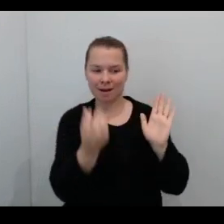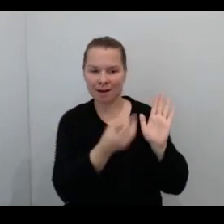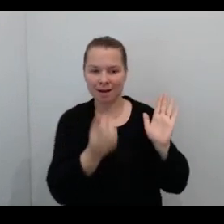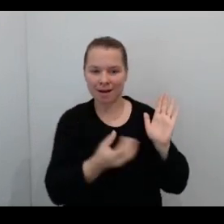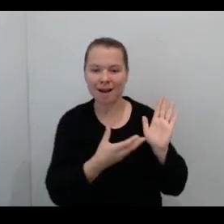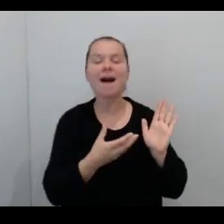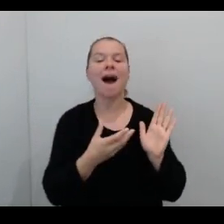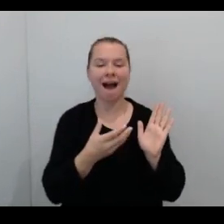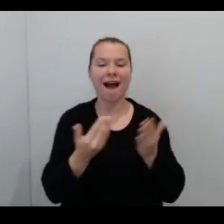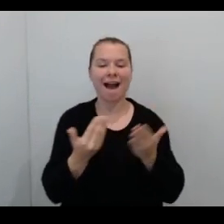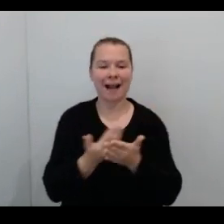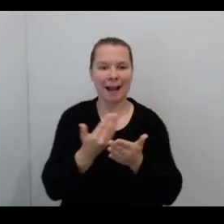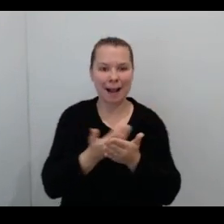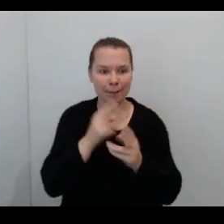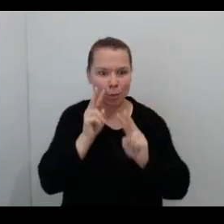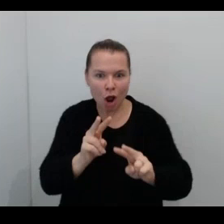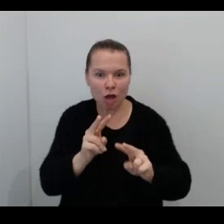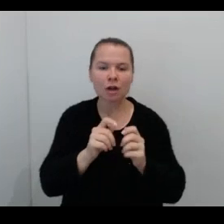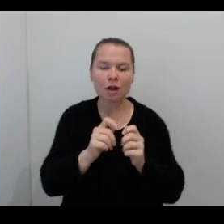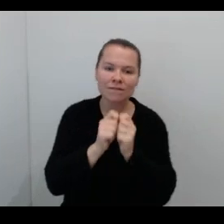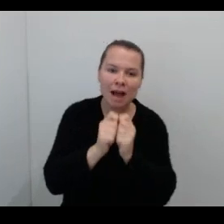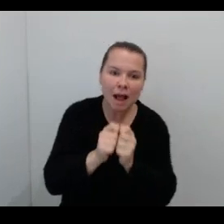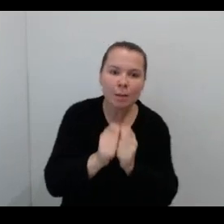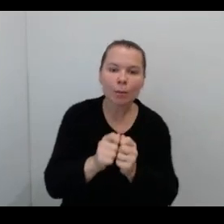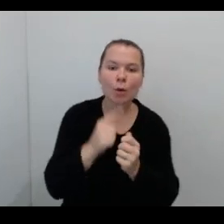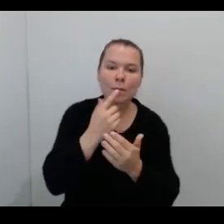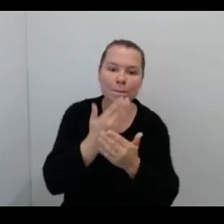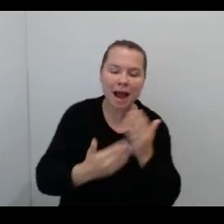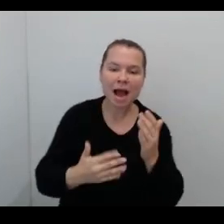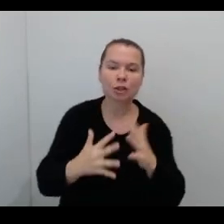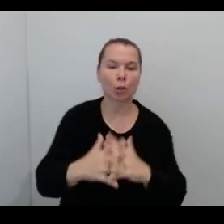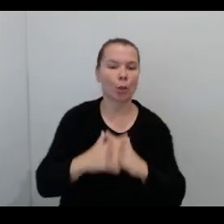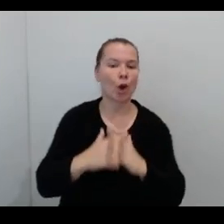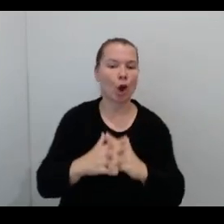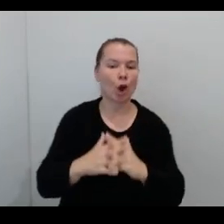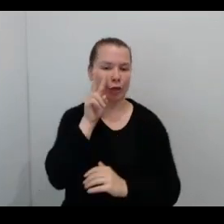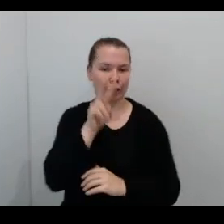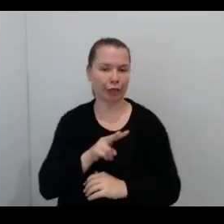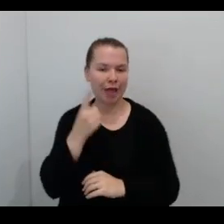There's a lot of really valuable information in there. I really encourage you to download that now.